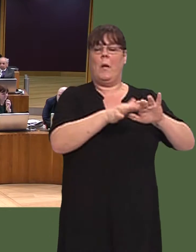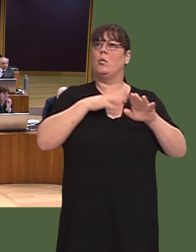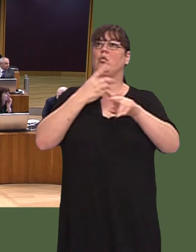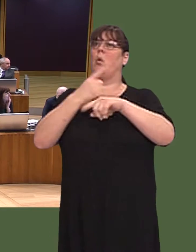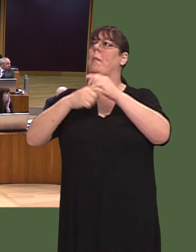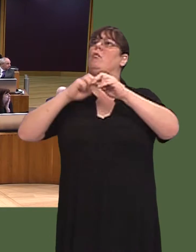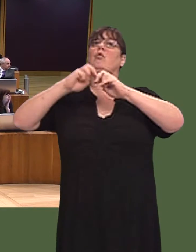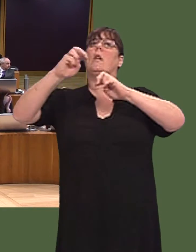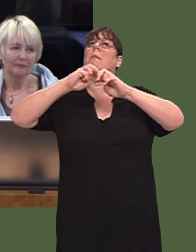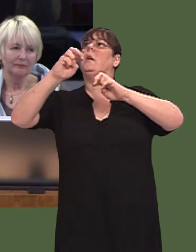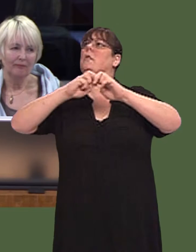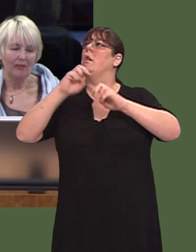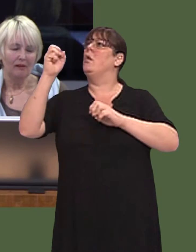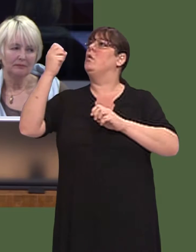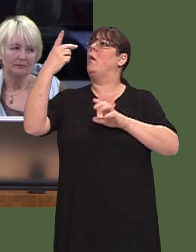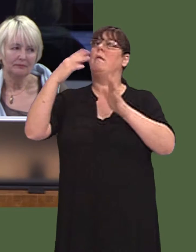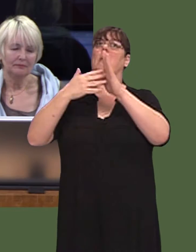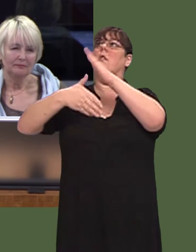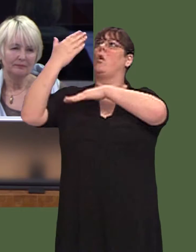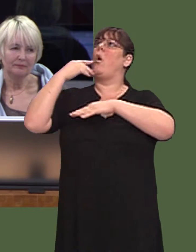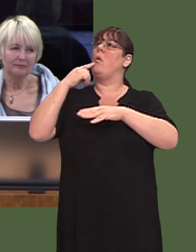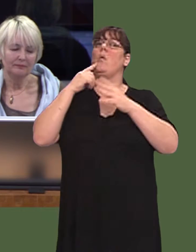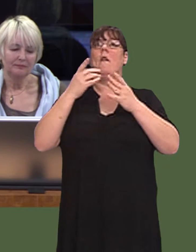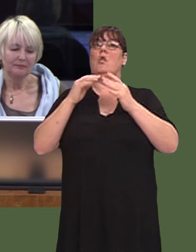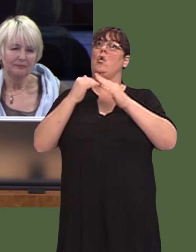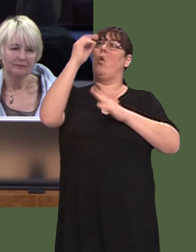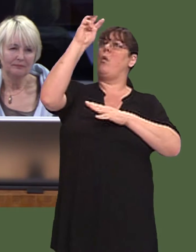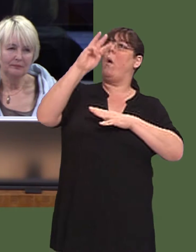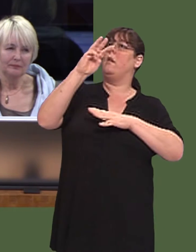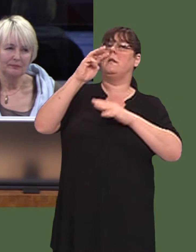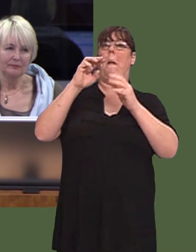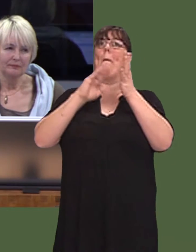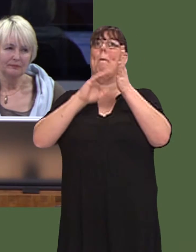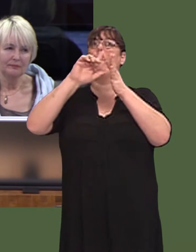Twelve months ago, you unveiled a plan for the north Wales metro, and that plan failed